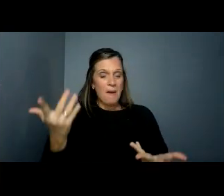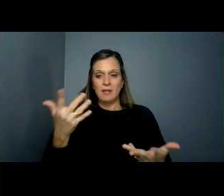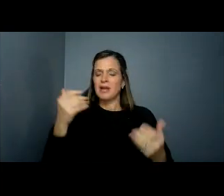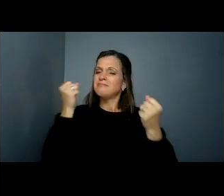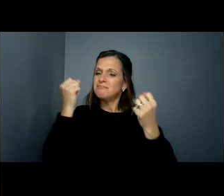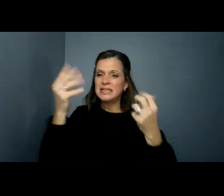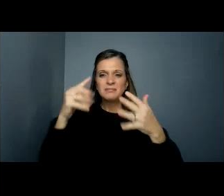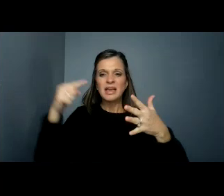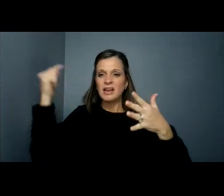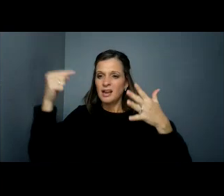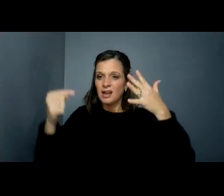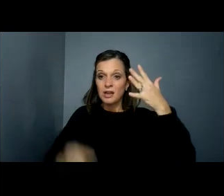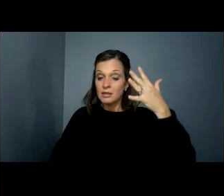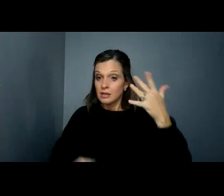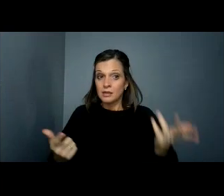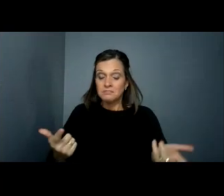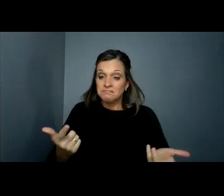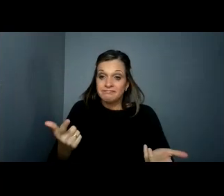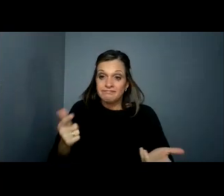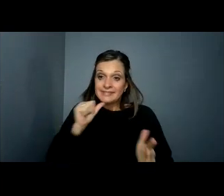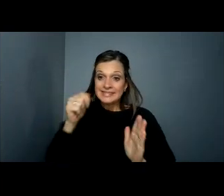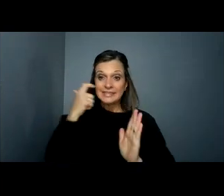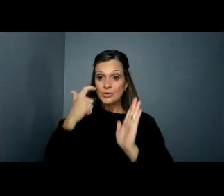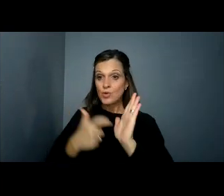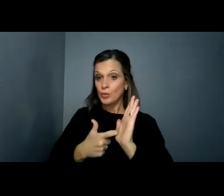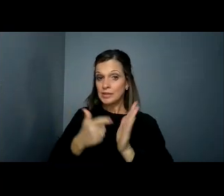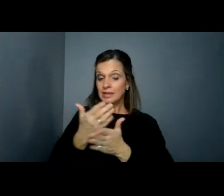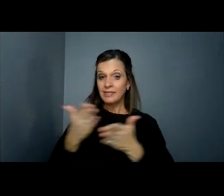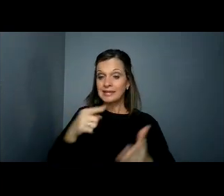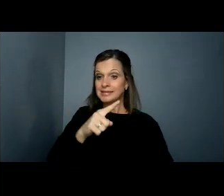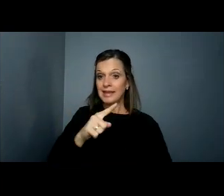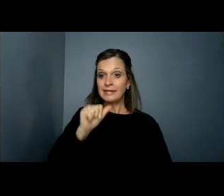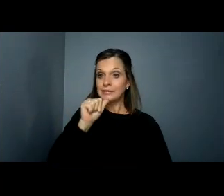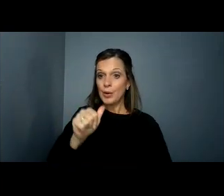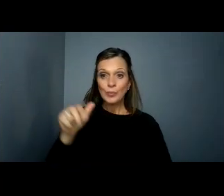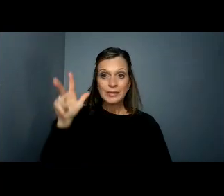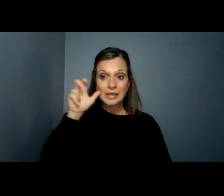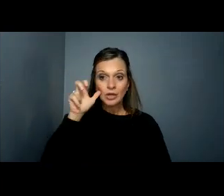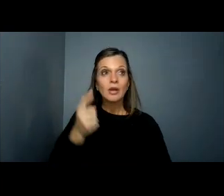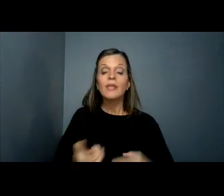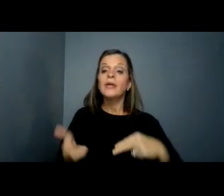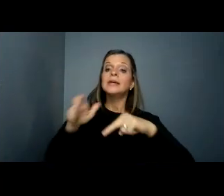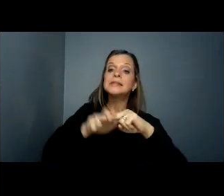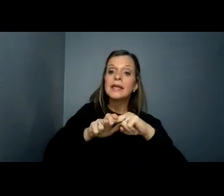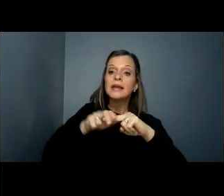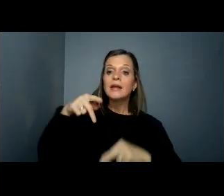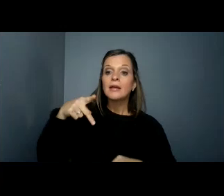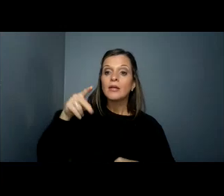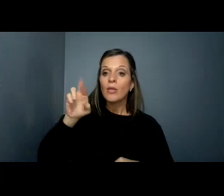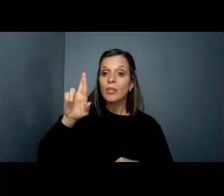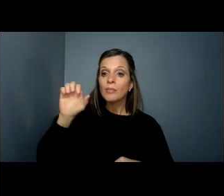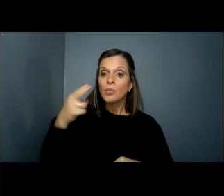they do hear. They don't notice the things that they don't hear. They'll sit out on the porch. So listen to the rain. It's just a it's. It's a